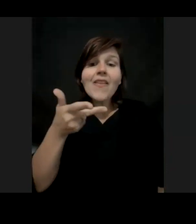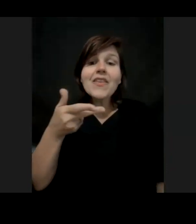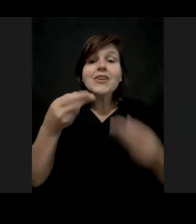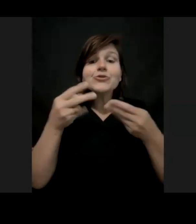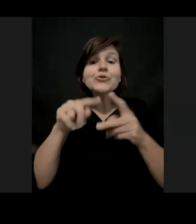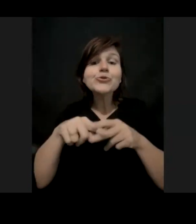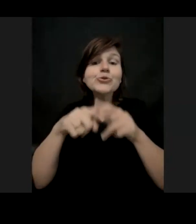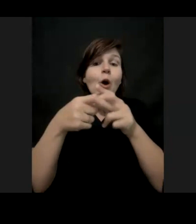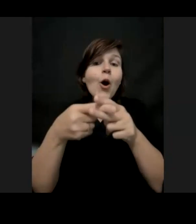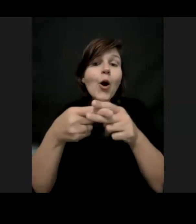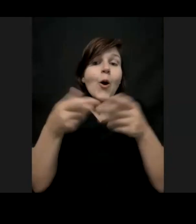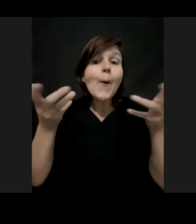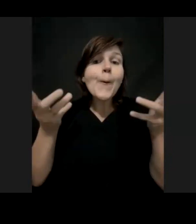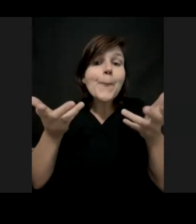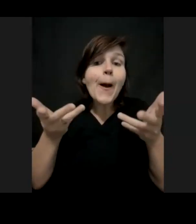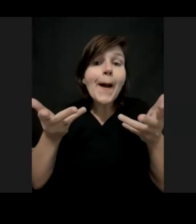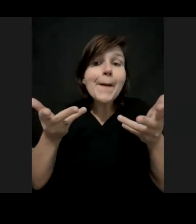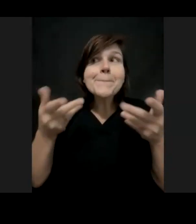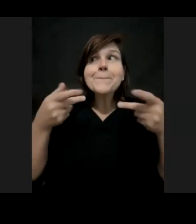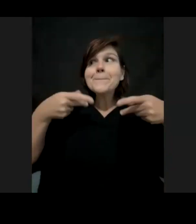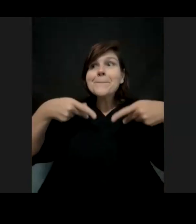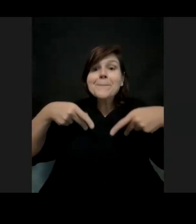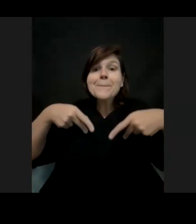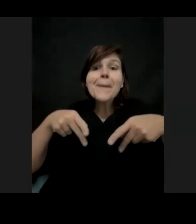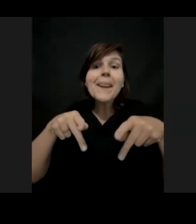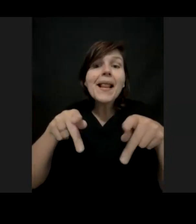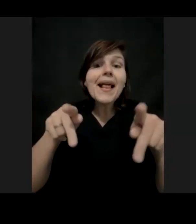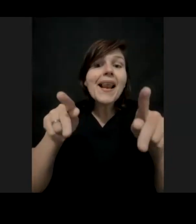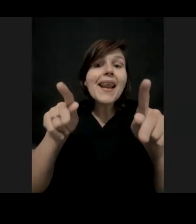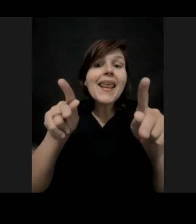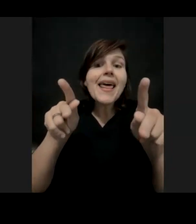Let’s a-ribbit, ribbit.